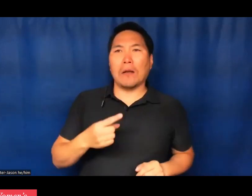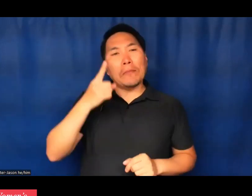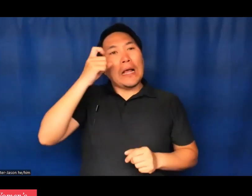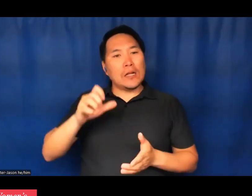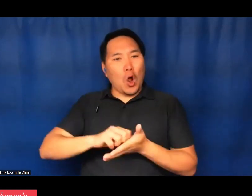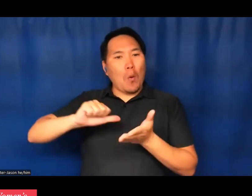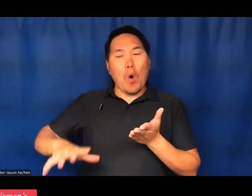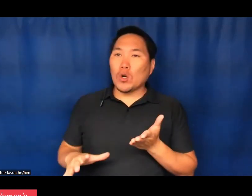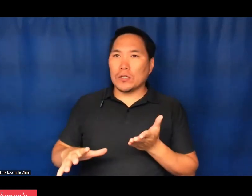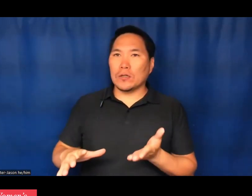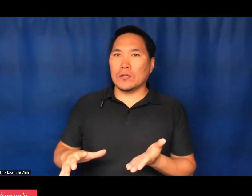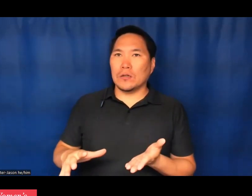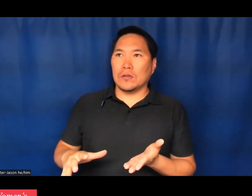a deep moral question.